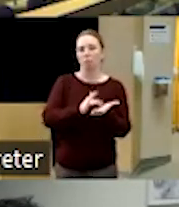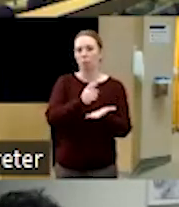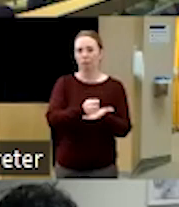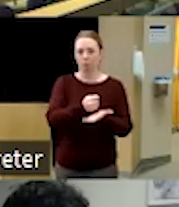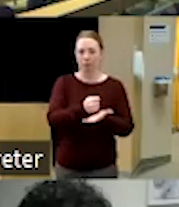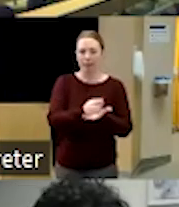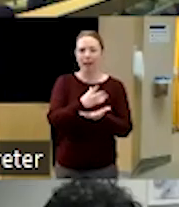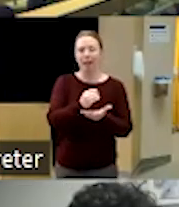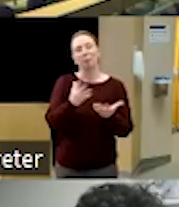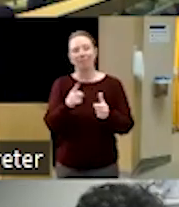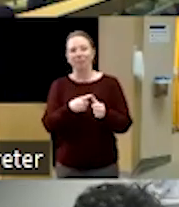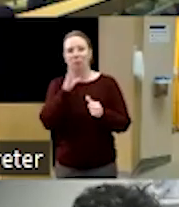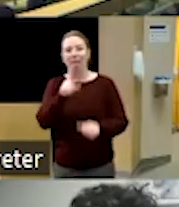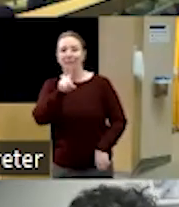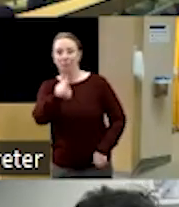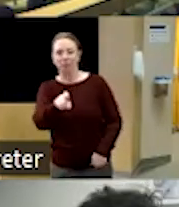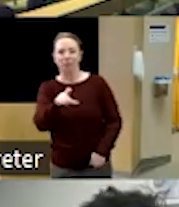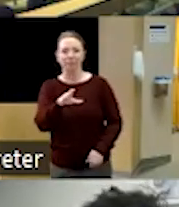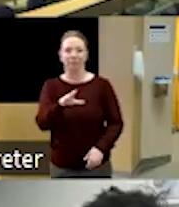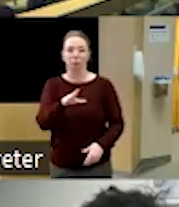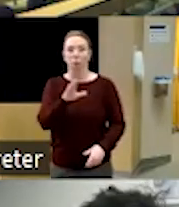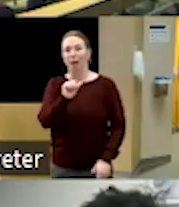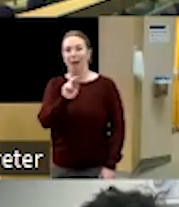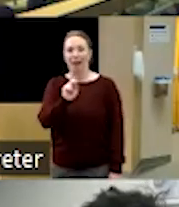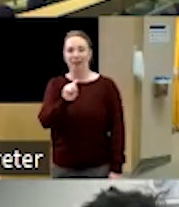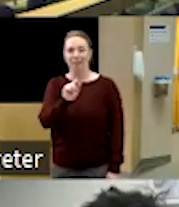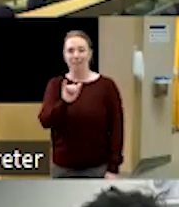question first do antidepressants help against chronic pain easy one yes or no